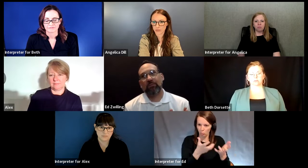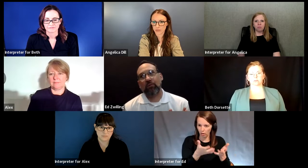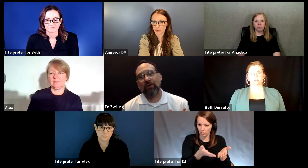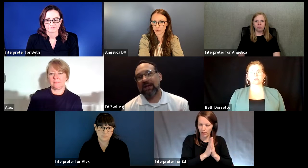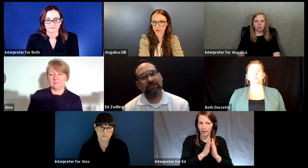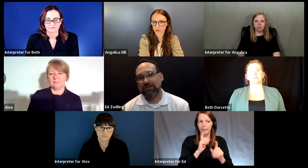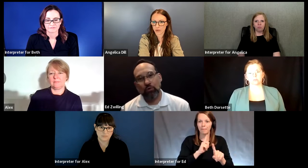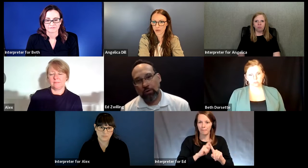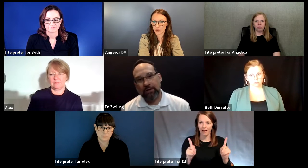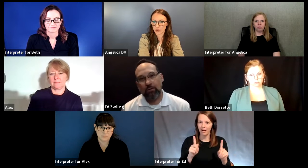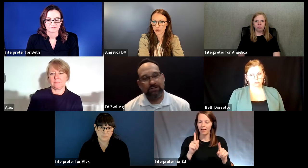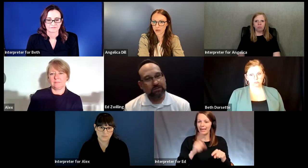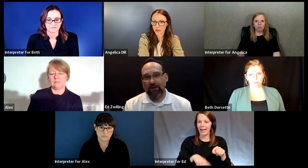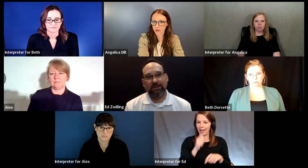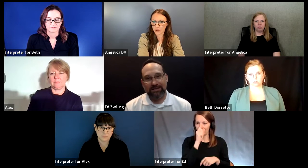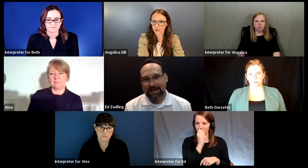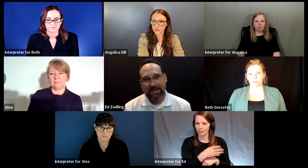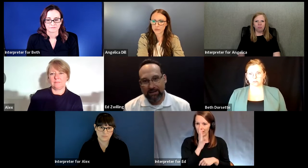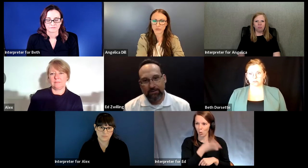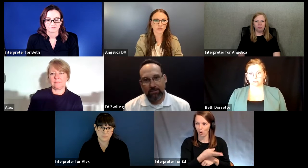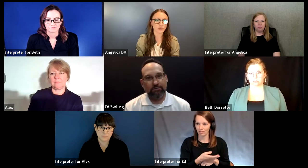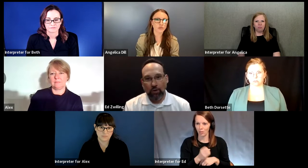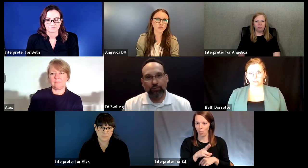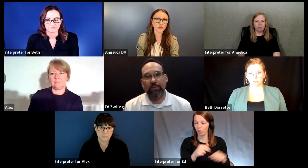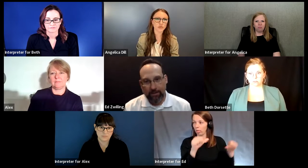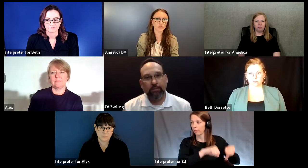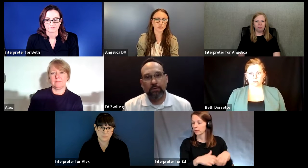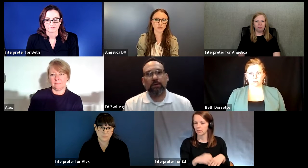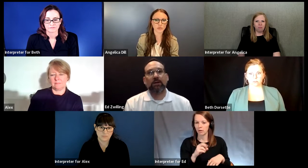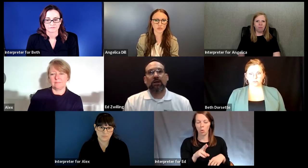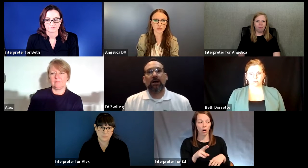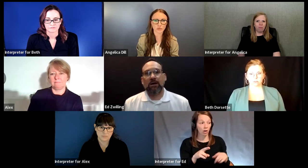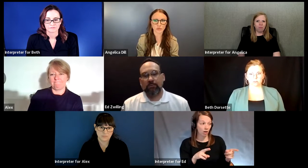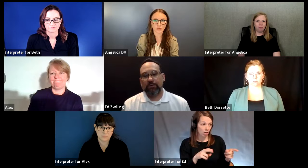But the employer can't just ignore it or summarily deny it or give an ultimatum.